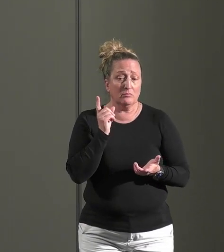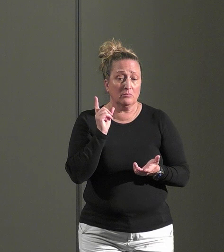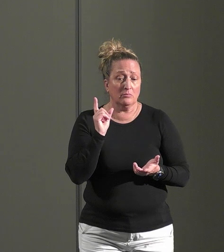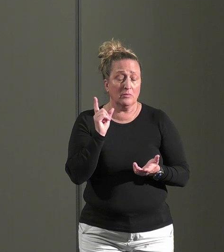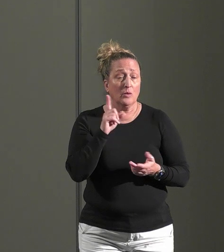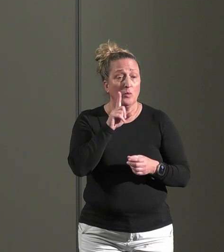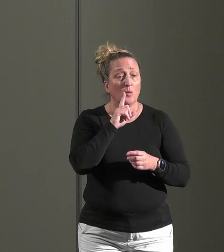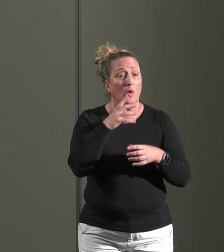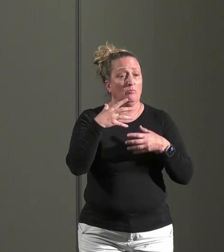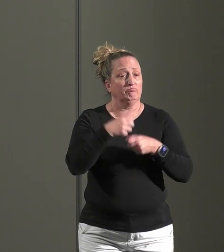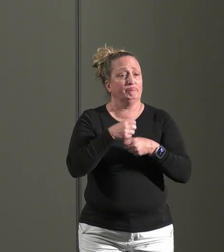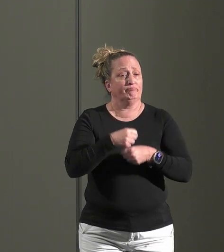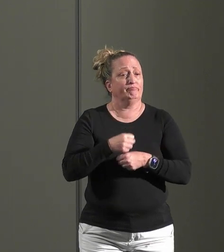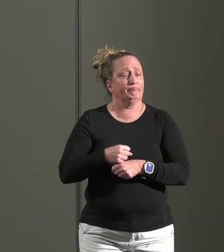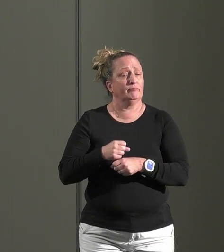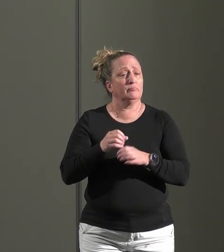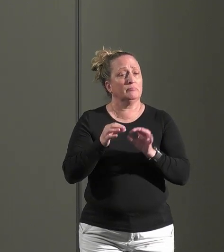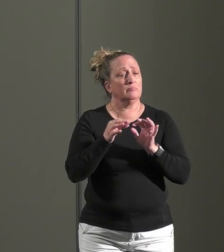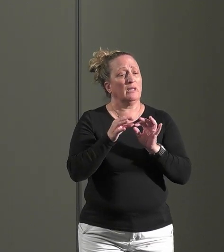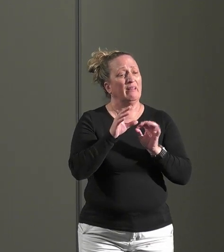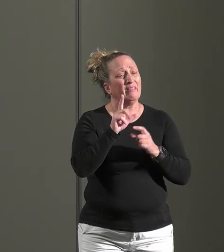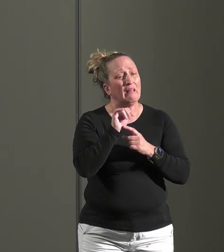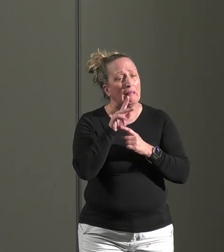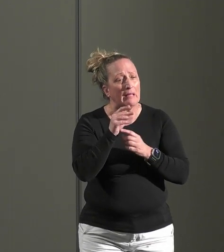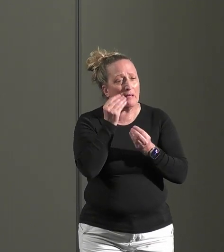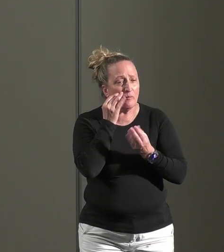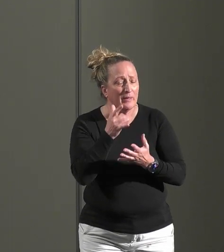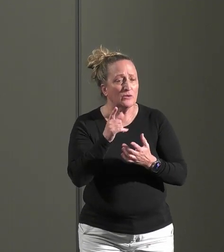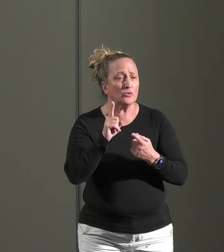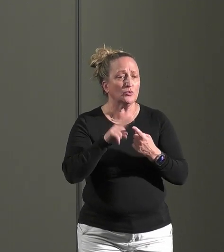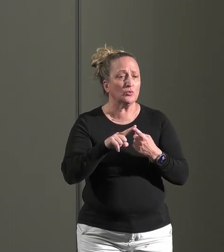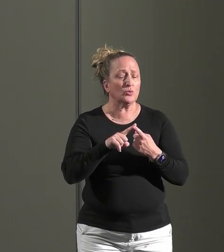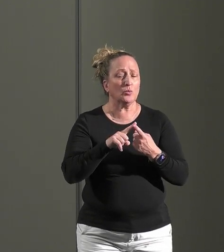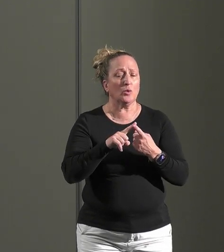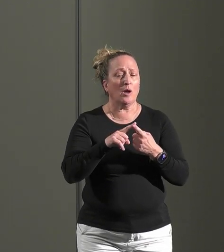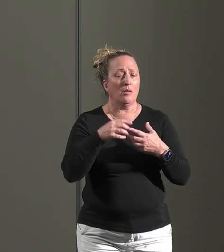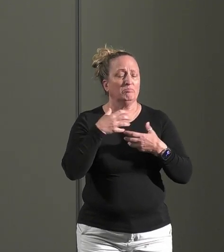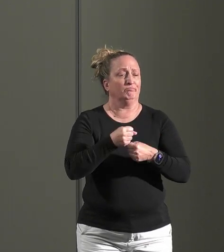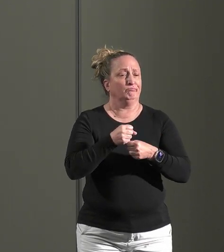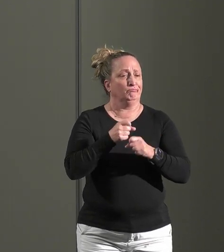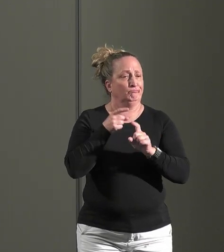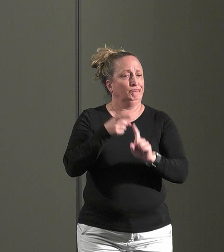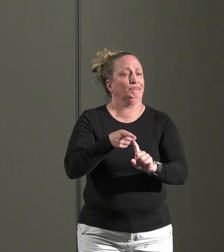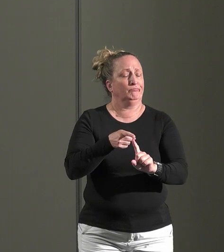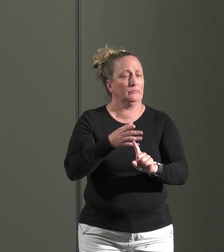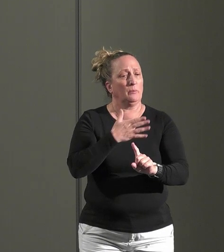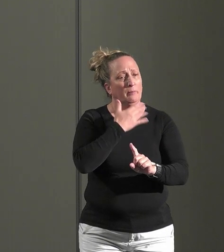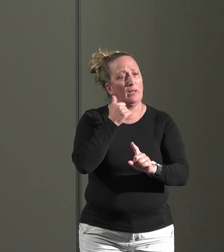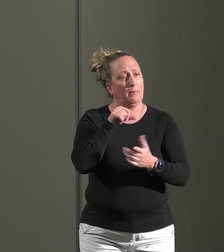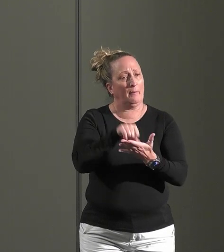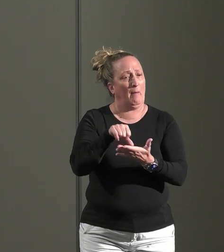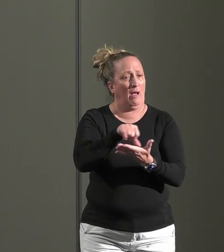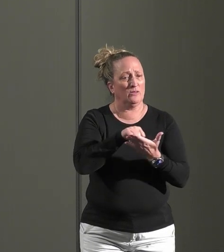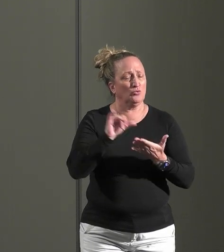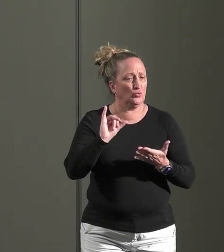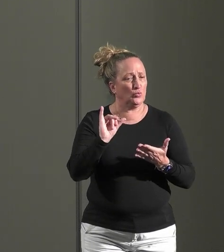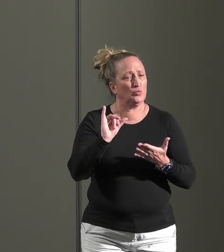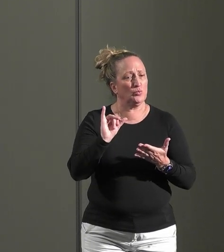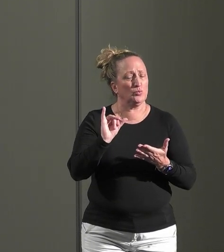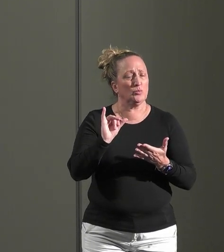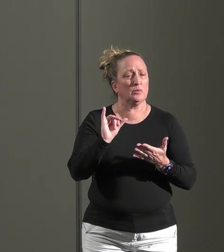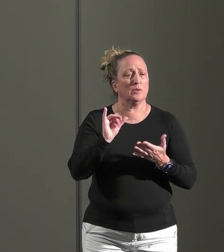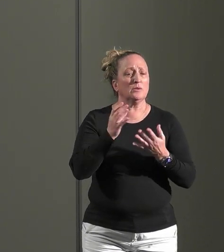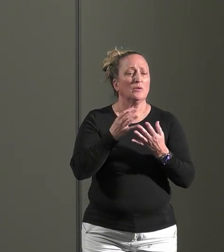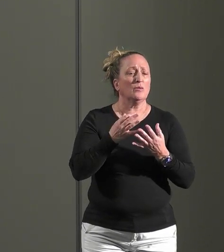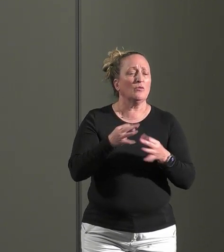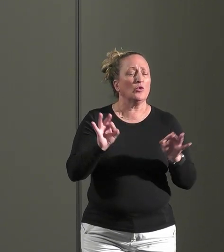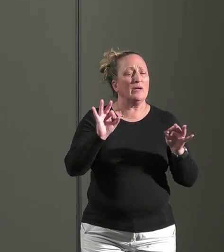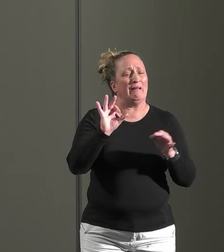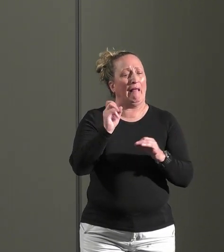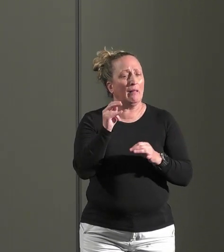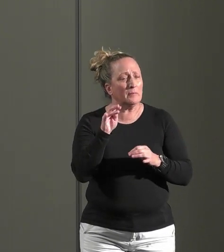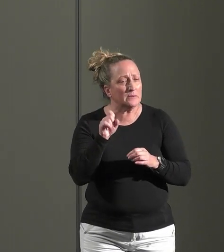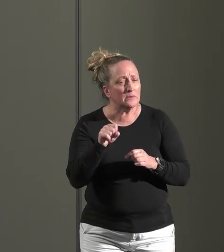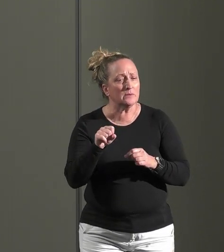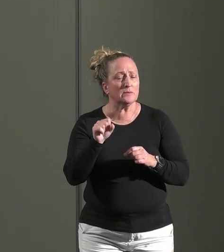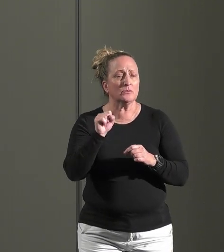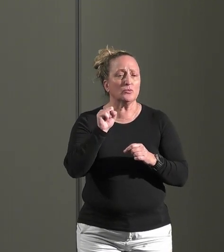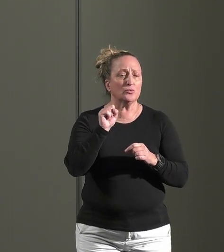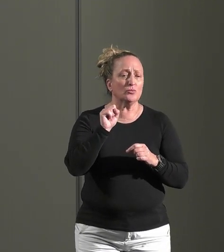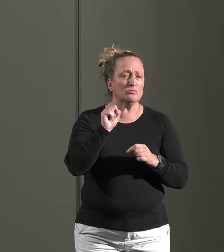shortening the link information, to -- we do that with buttons as well to free elements or to yeah